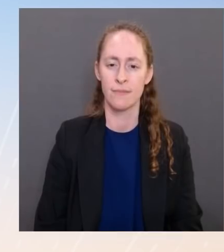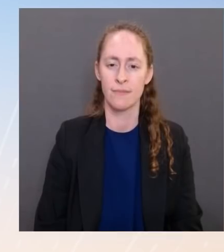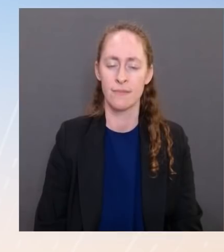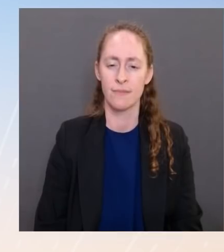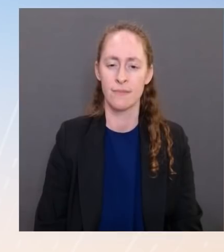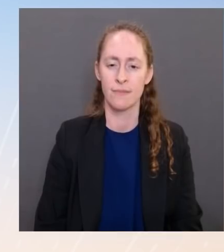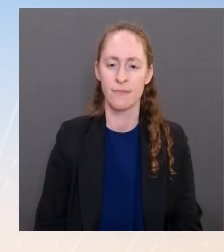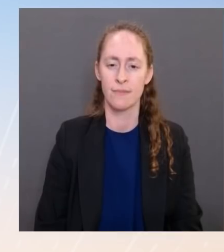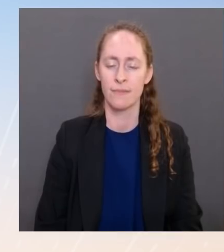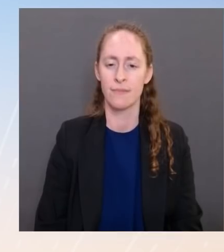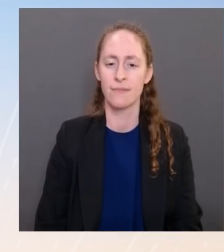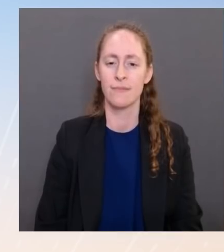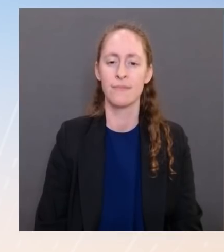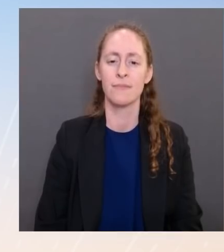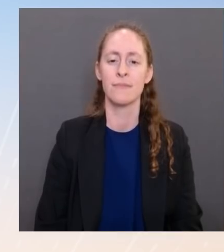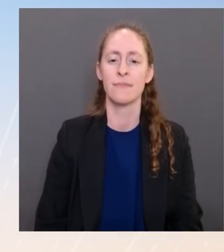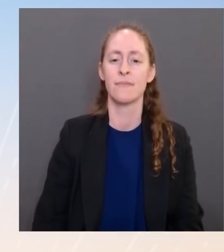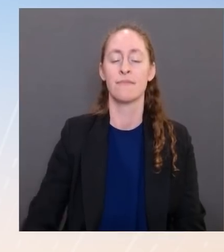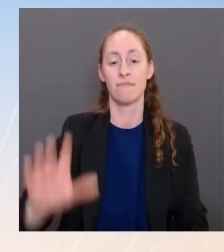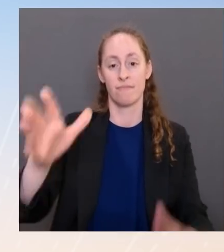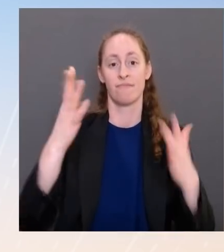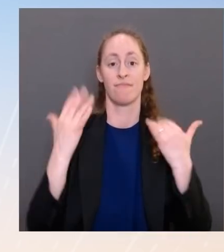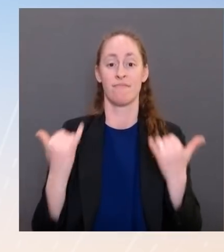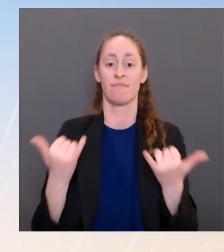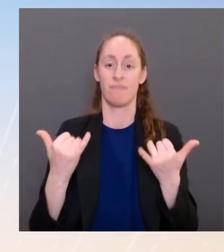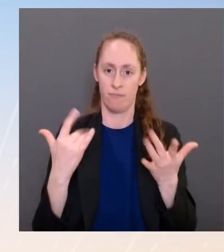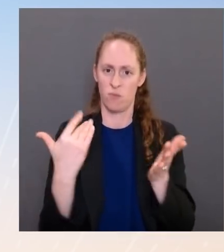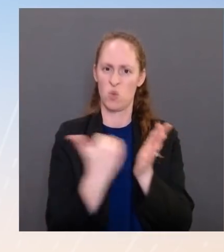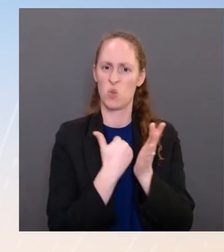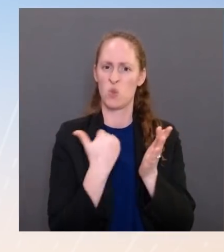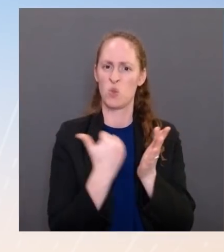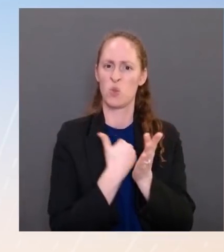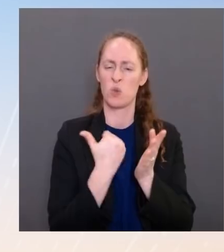Is the administration surprised that this is all happening?